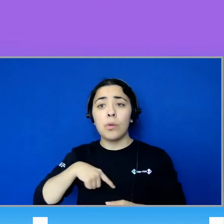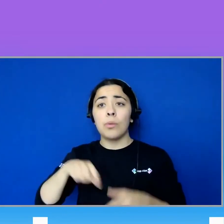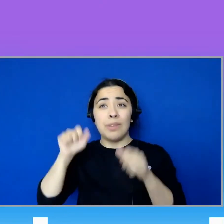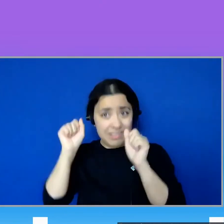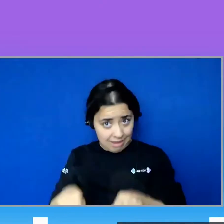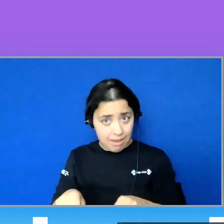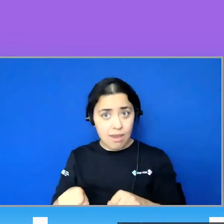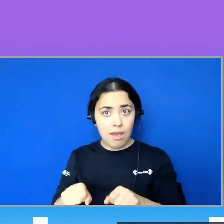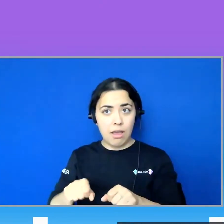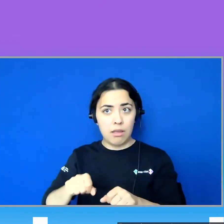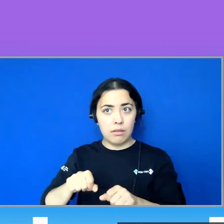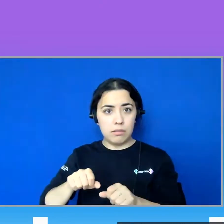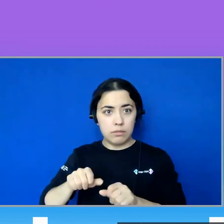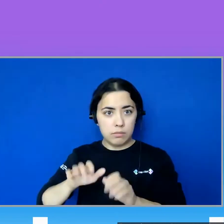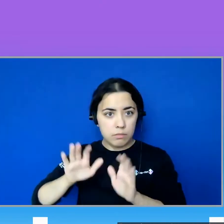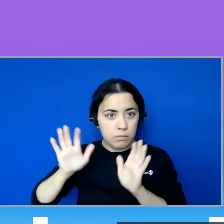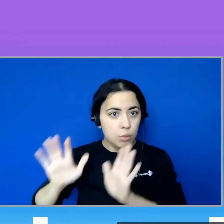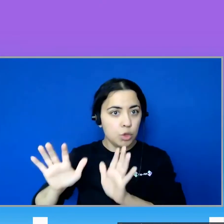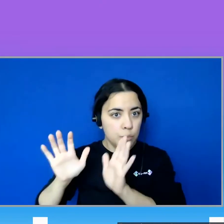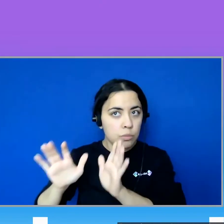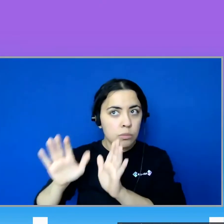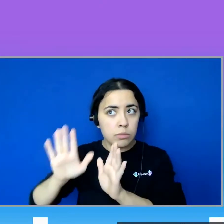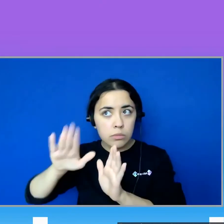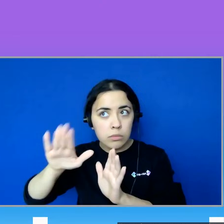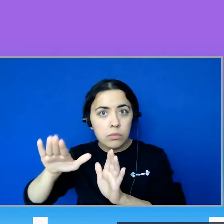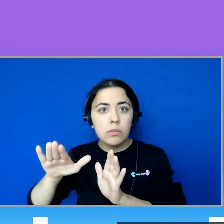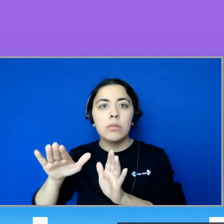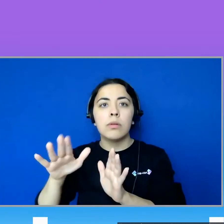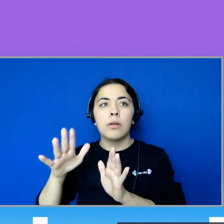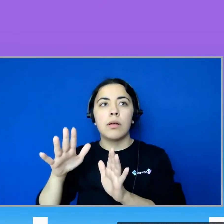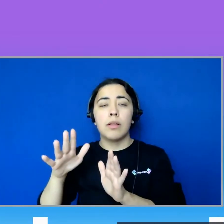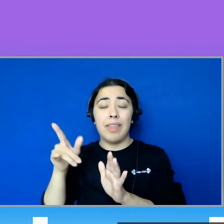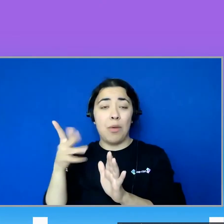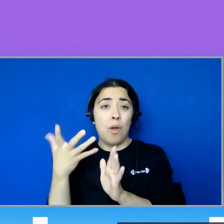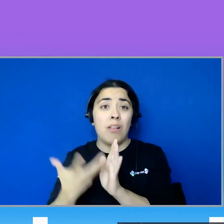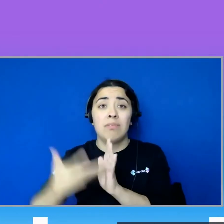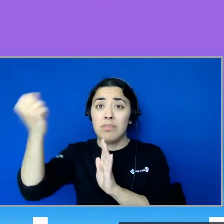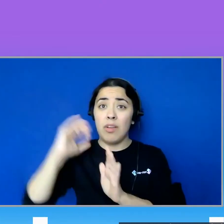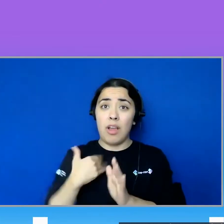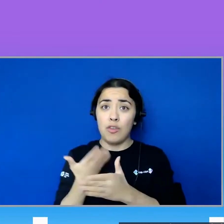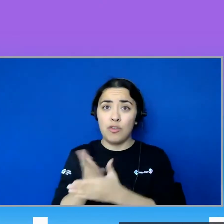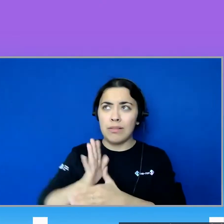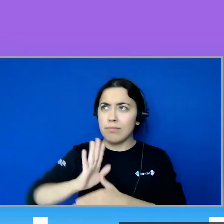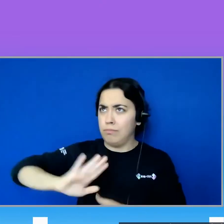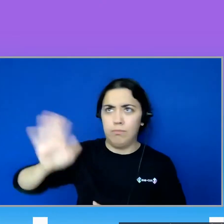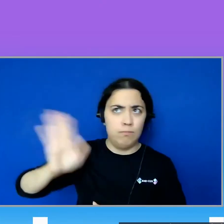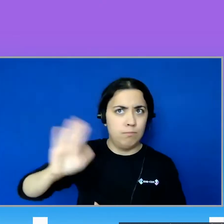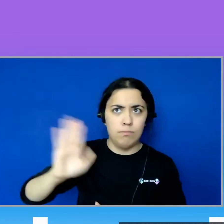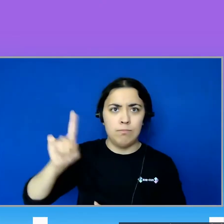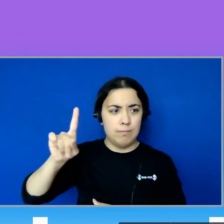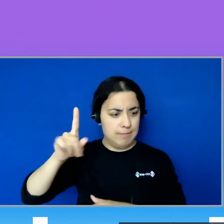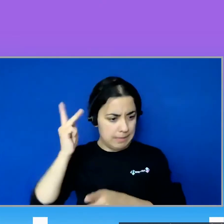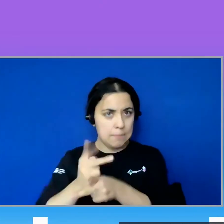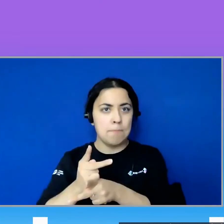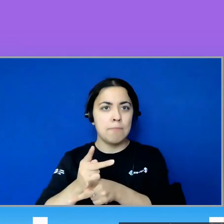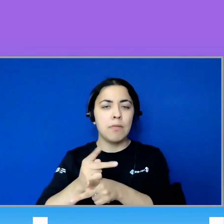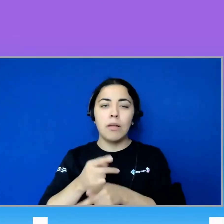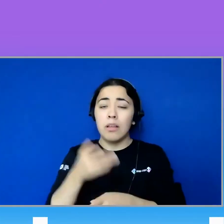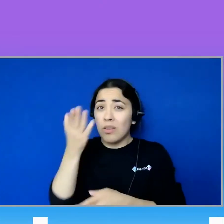enough pressure on the forces that would like to take away our